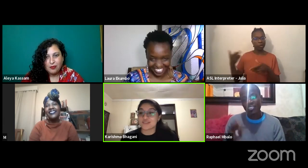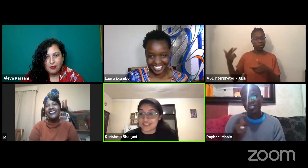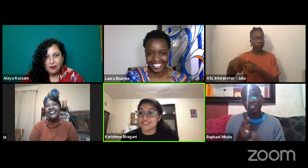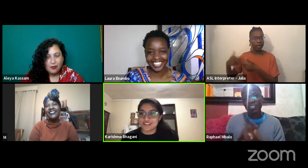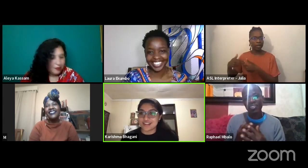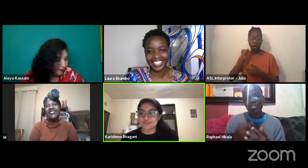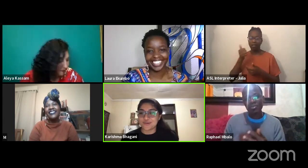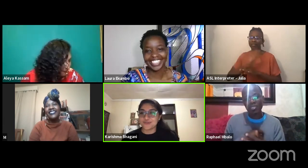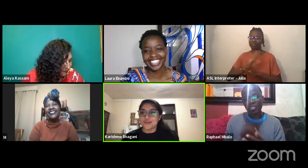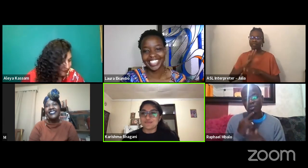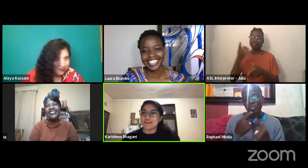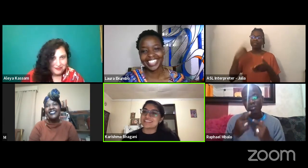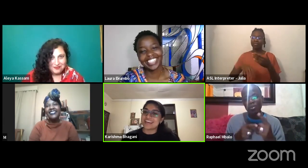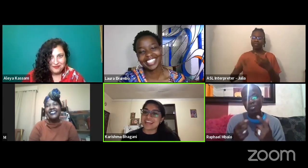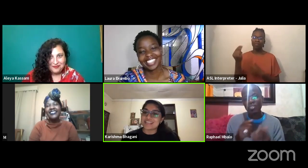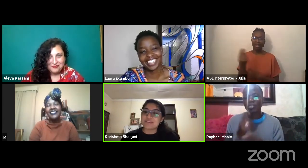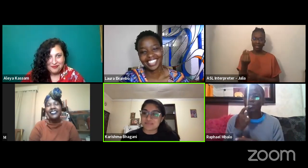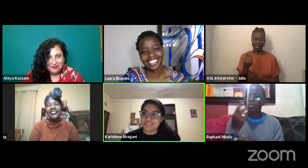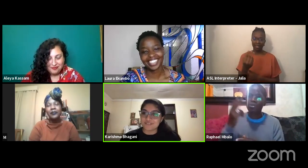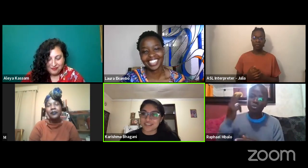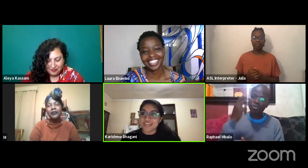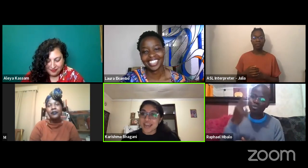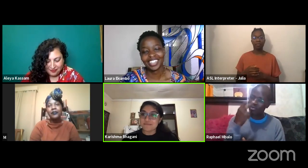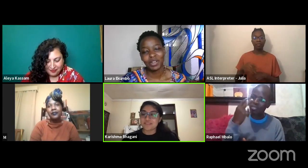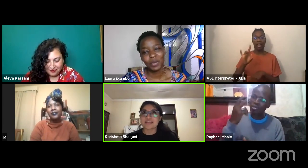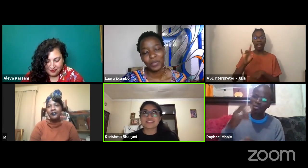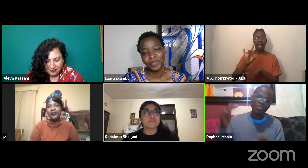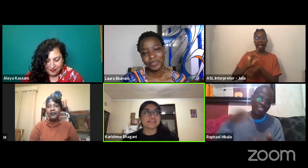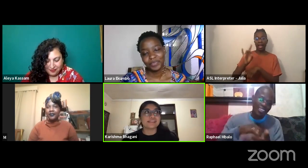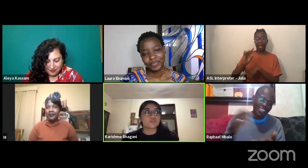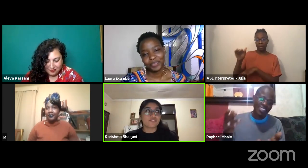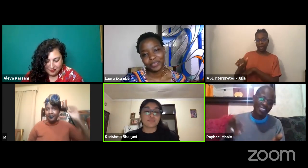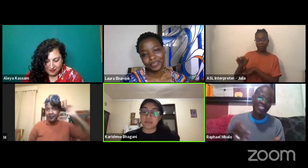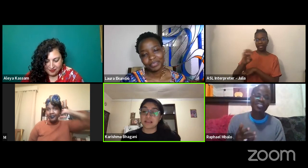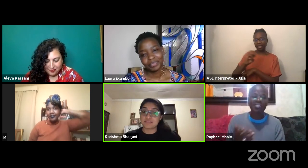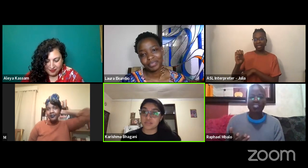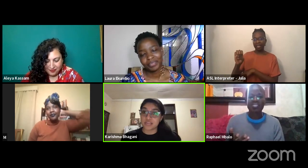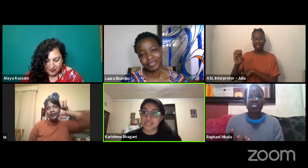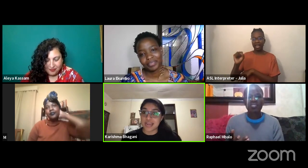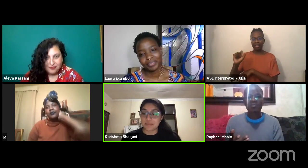So let's be like tomorrow, but 8PM is Africa time. That is I believe 12:00 PM, California time